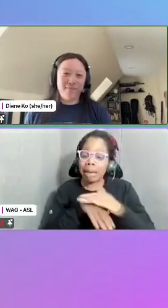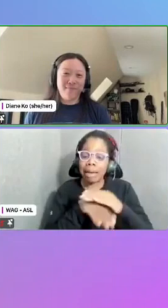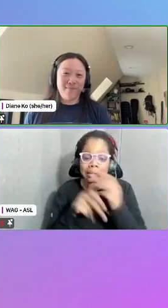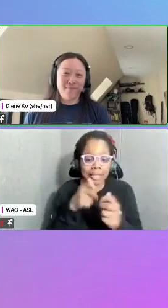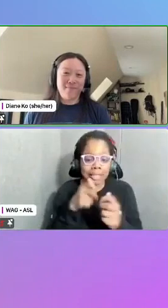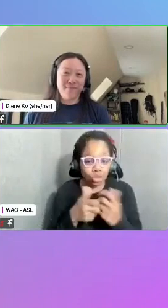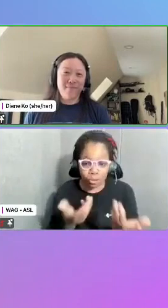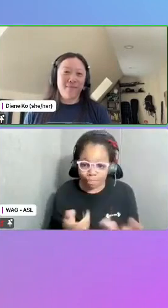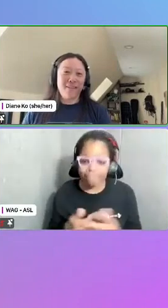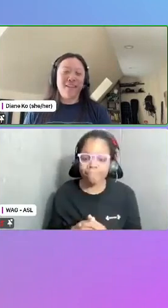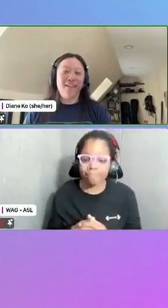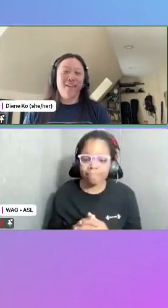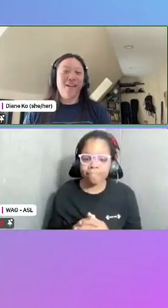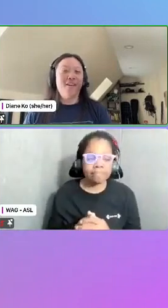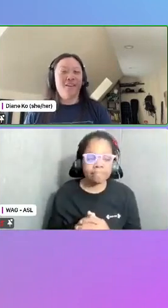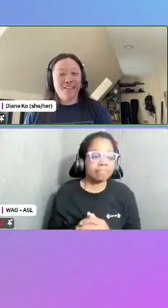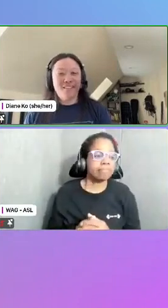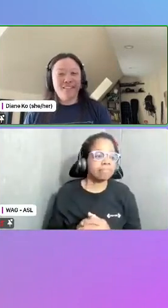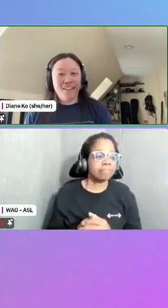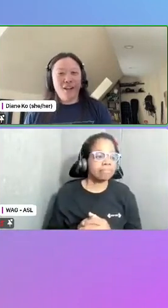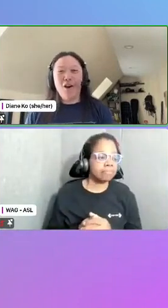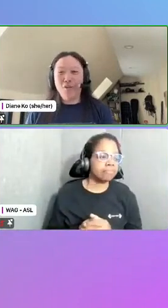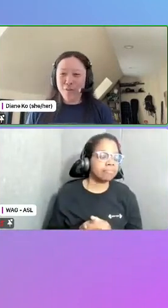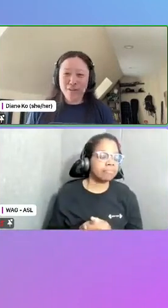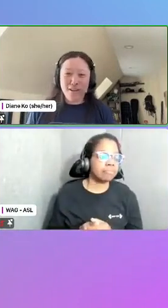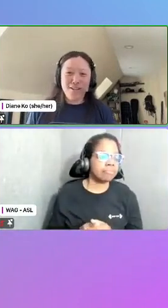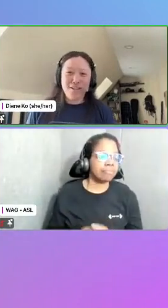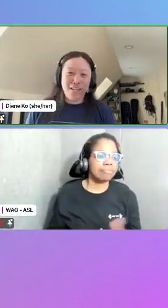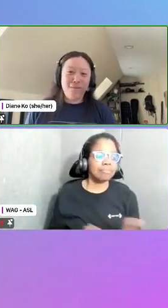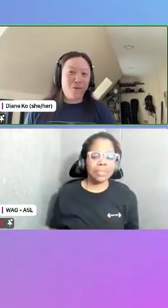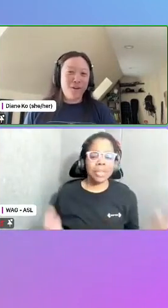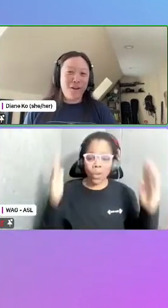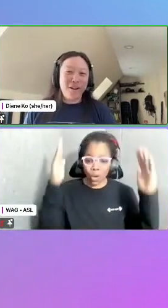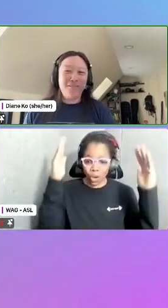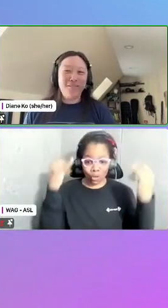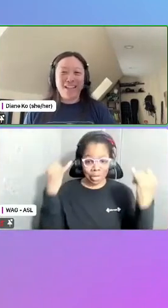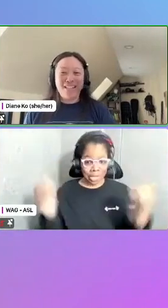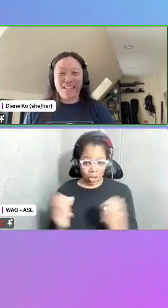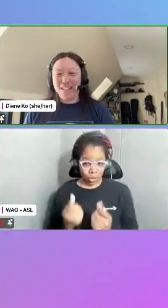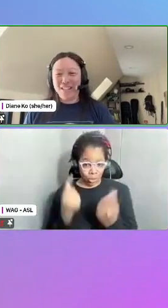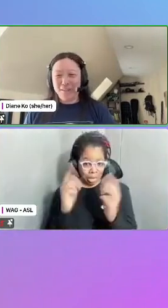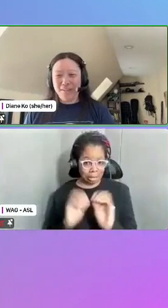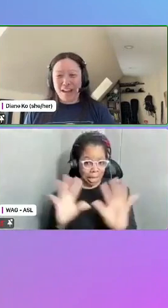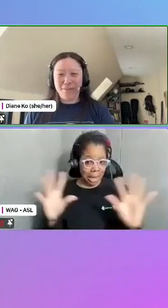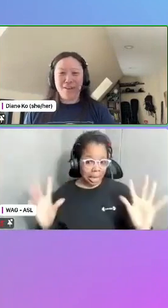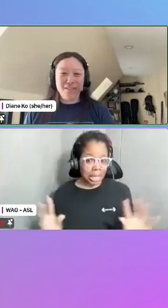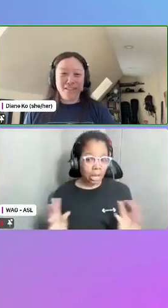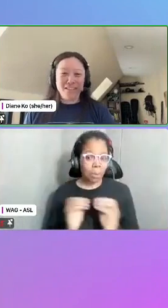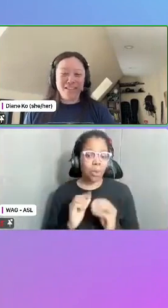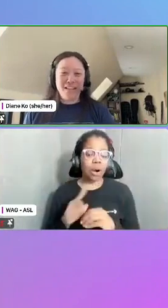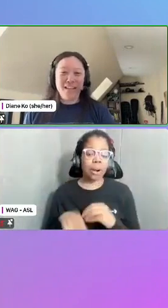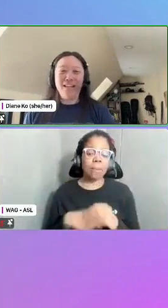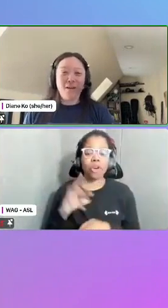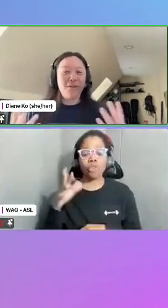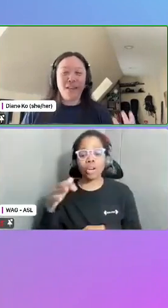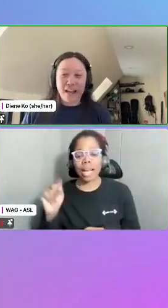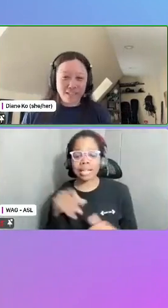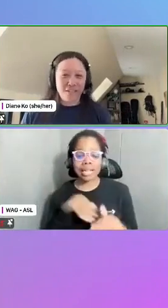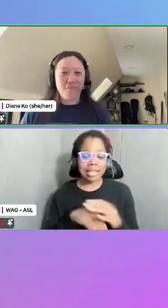This brings us to one of the difficulties. Deciding between strict or loose prop definitions. Taking the